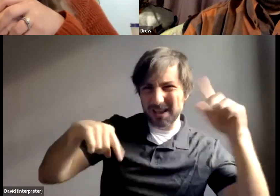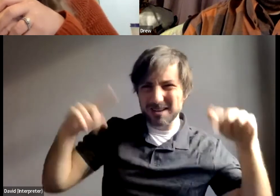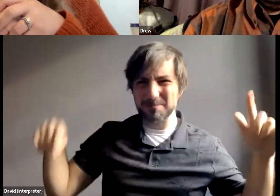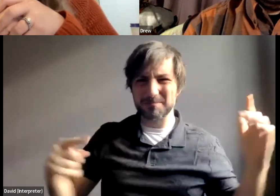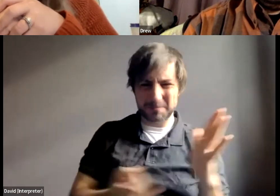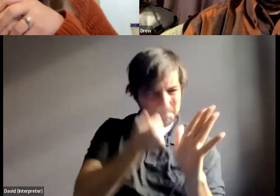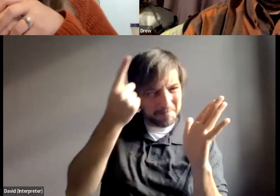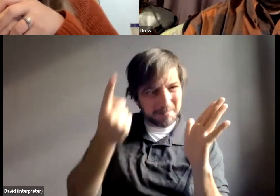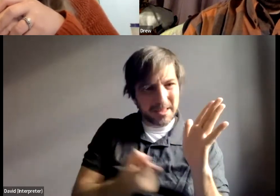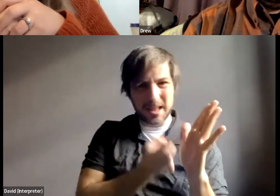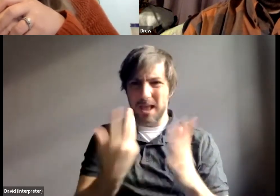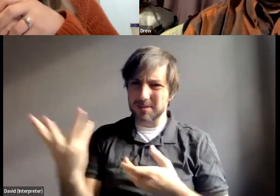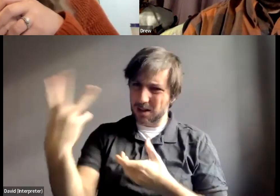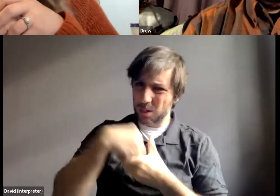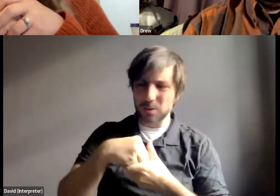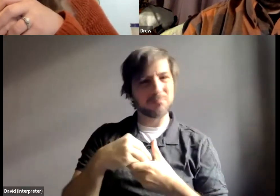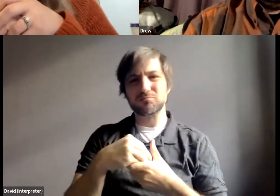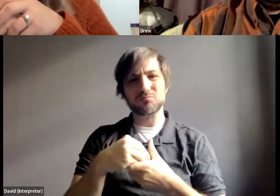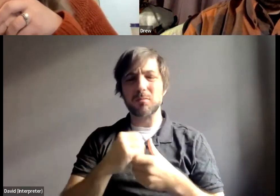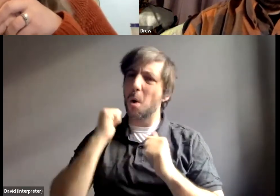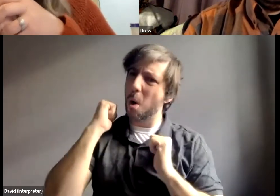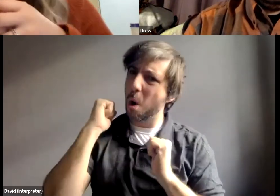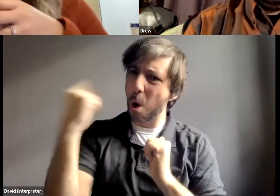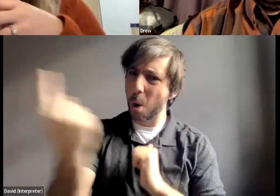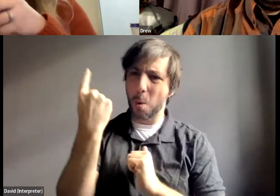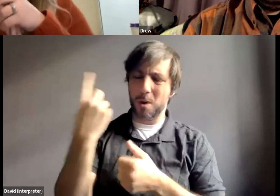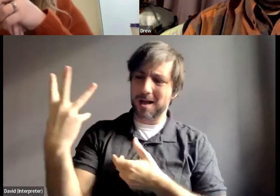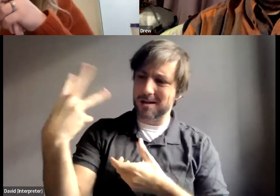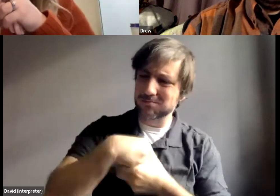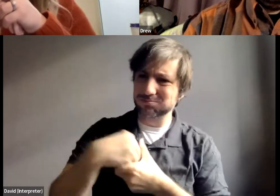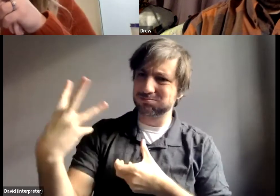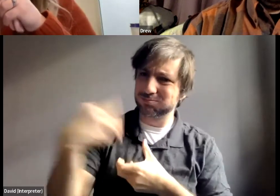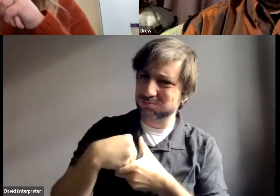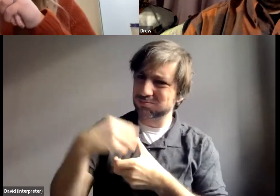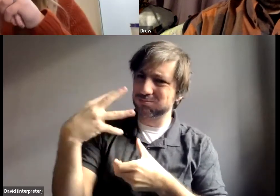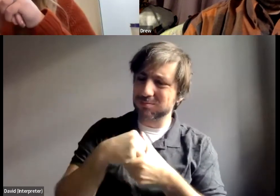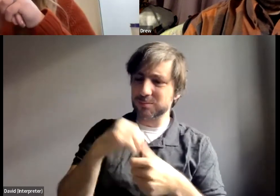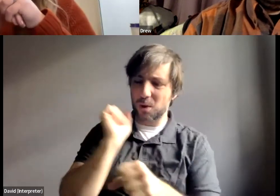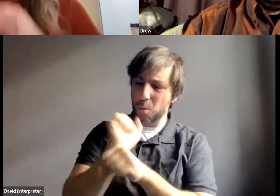we have to work for and toward everyday. In